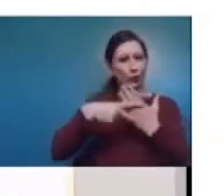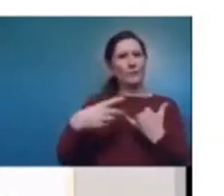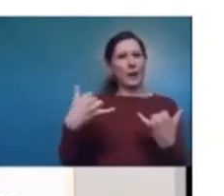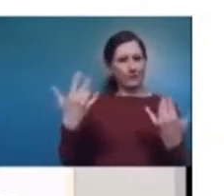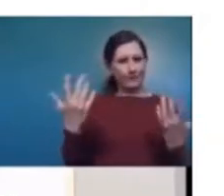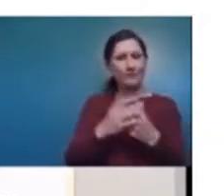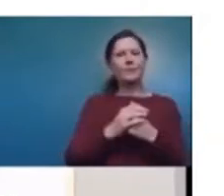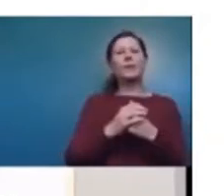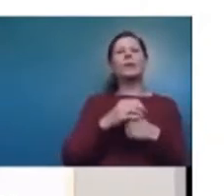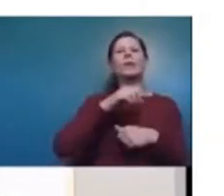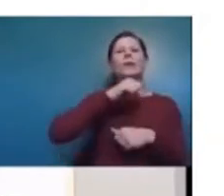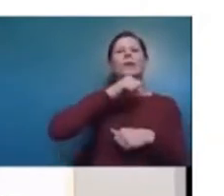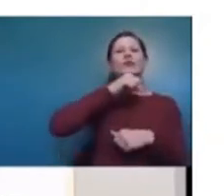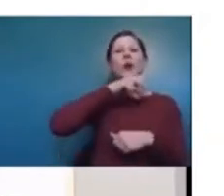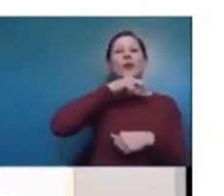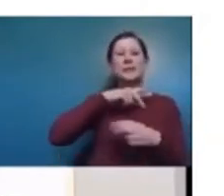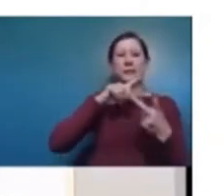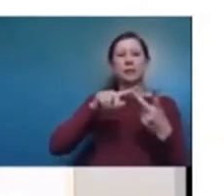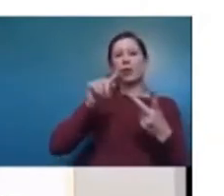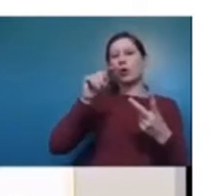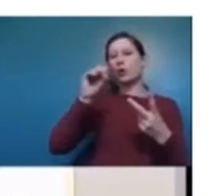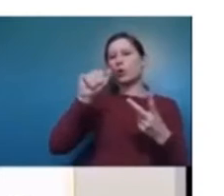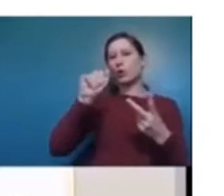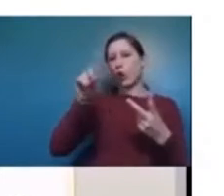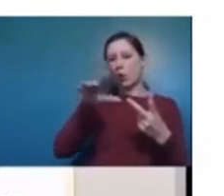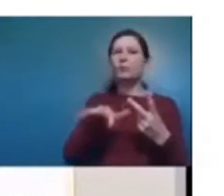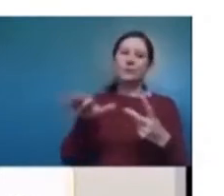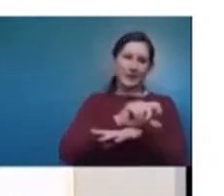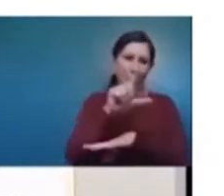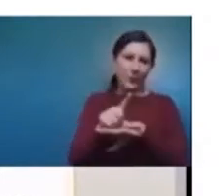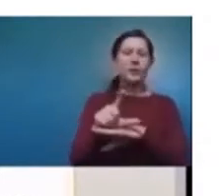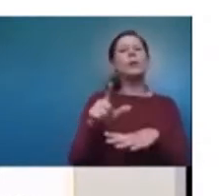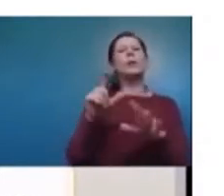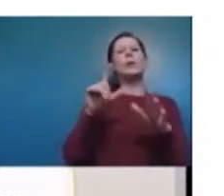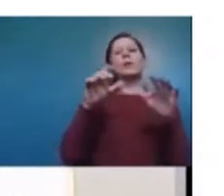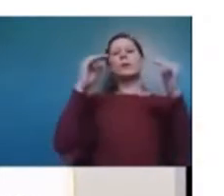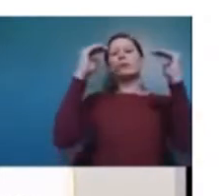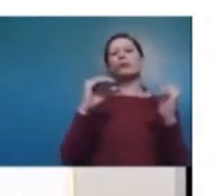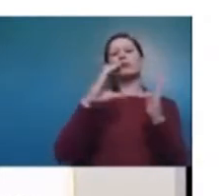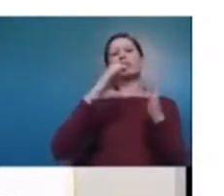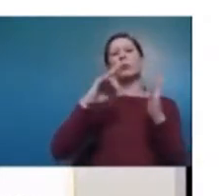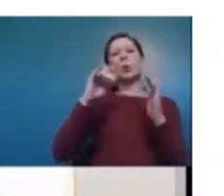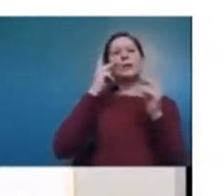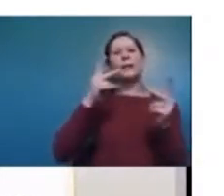it's frogs and toads around St. Louis. There's a description of the program, a registration link,